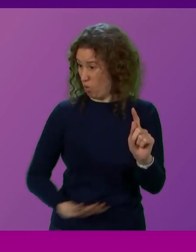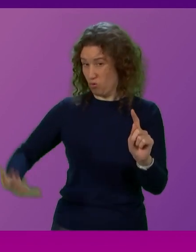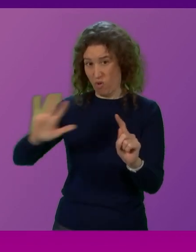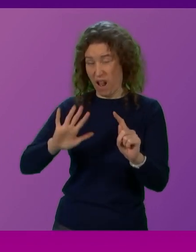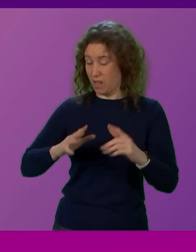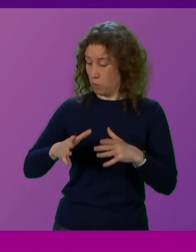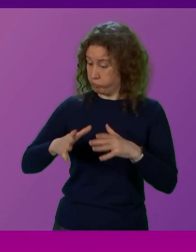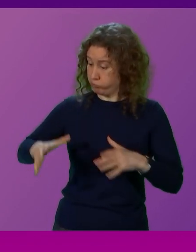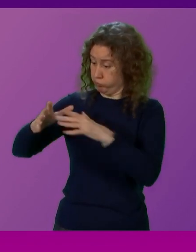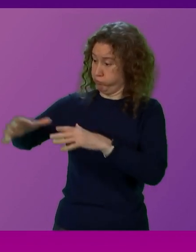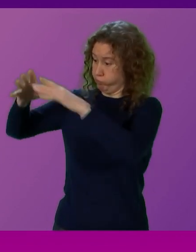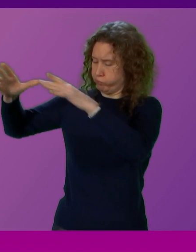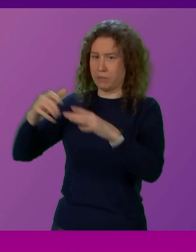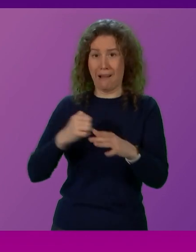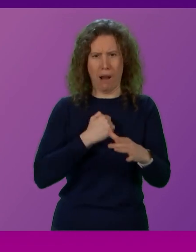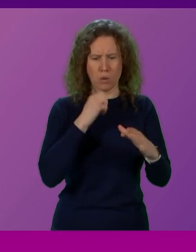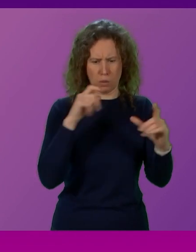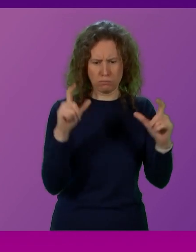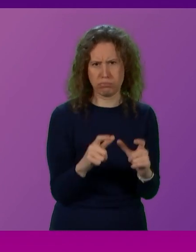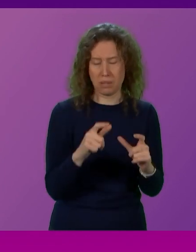experiencing growth, even sanctions-hit Russia.